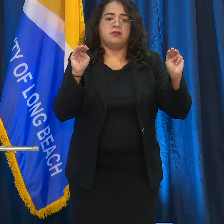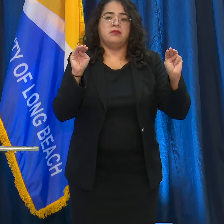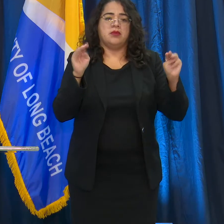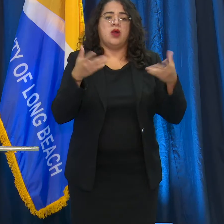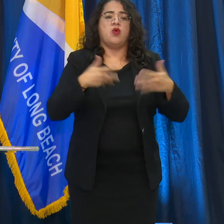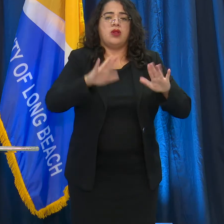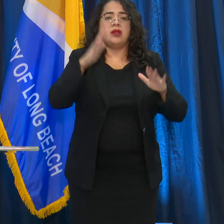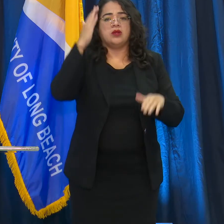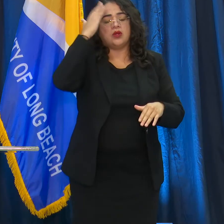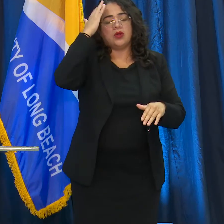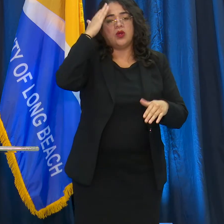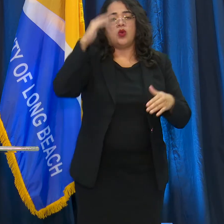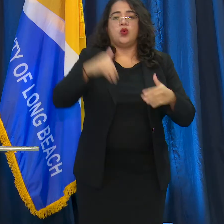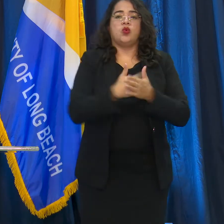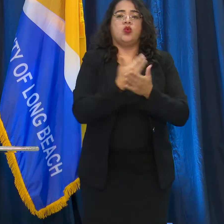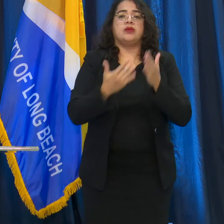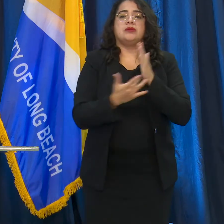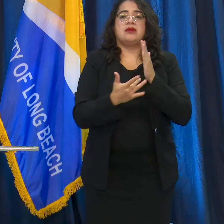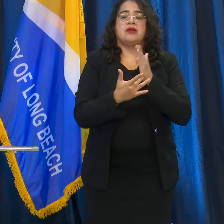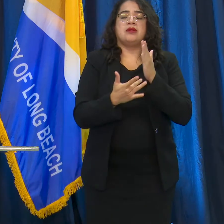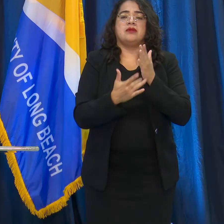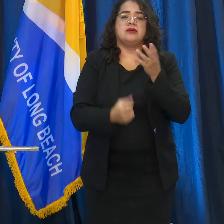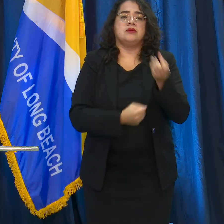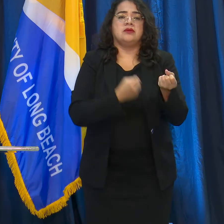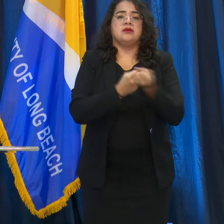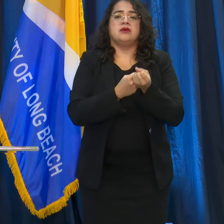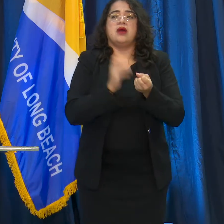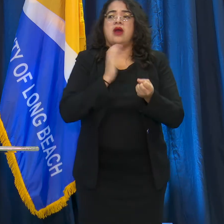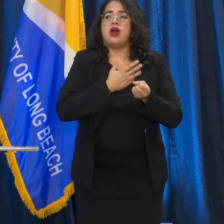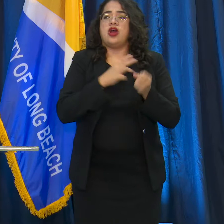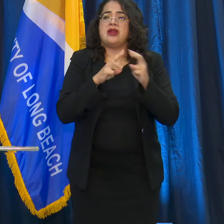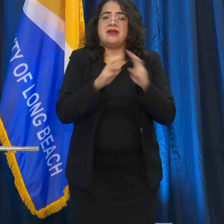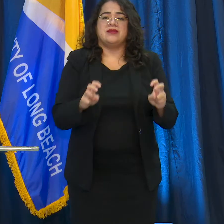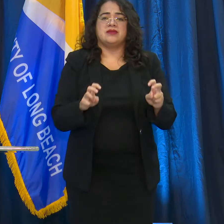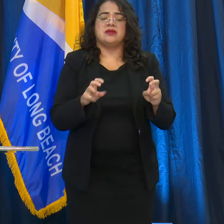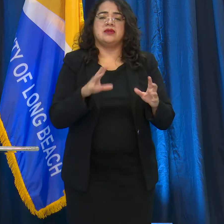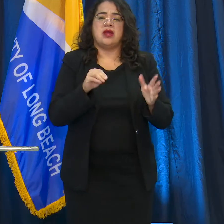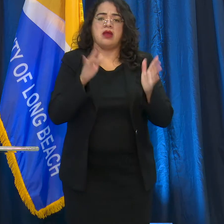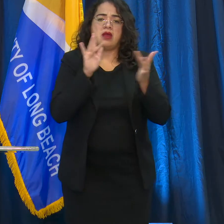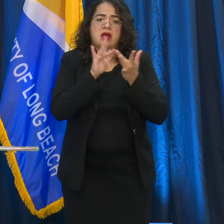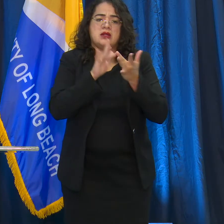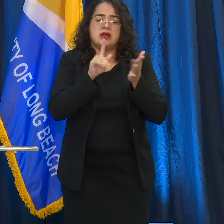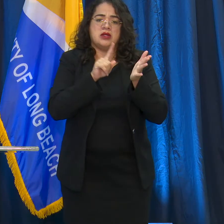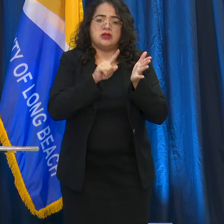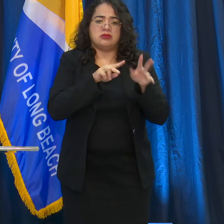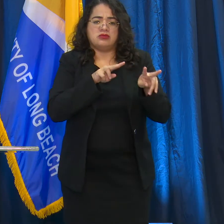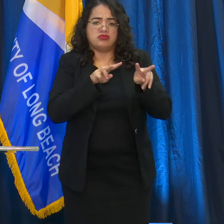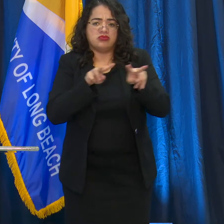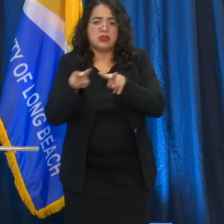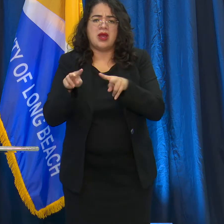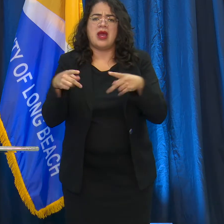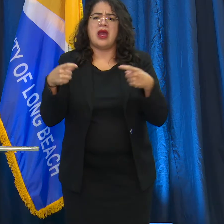implemented a new technology to further support our investigation and contract tracing efforts. It's an electronic case interview. Each